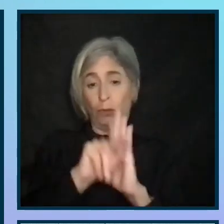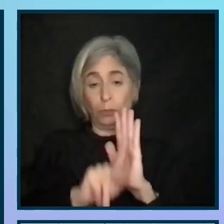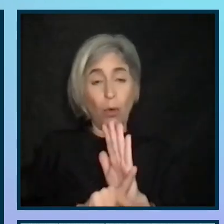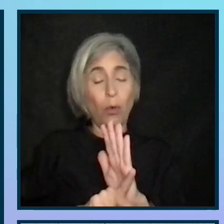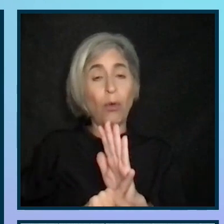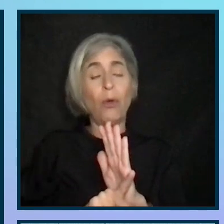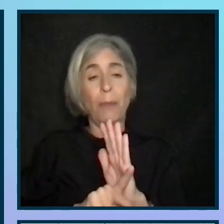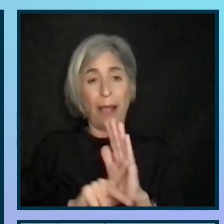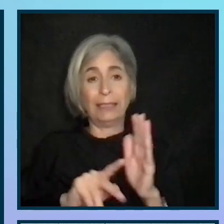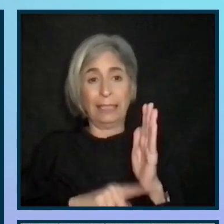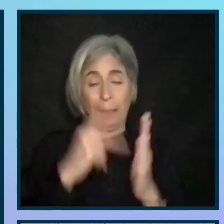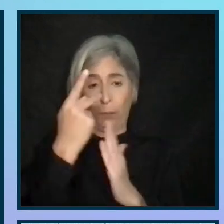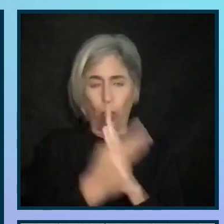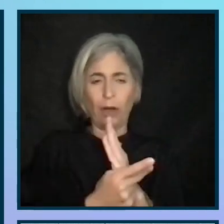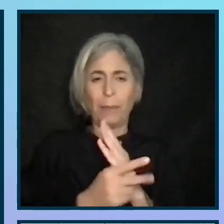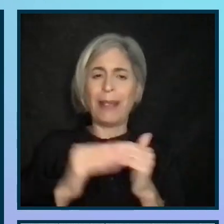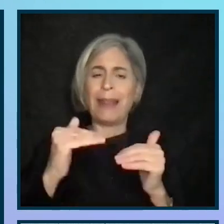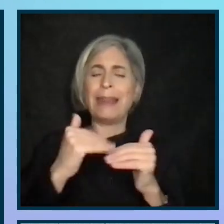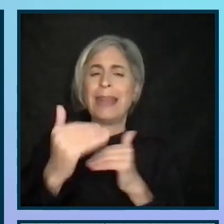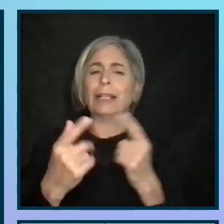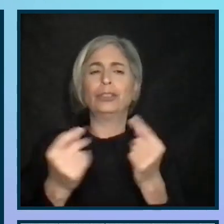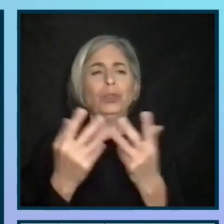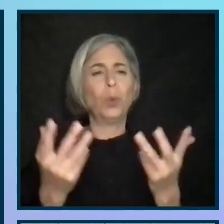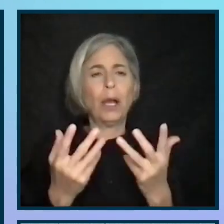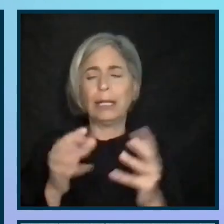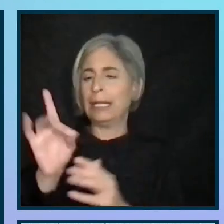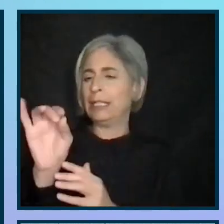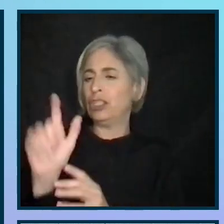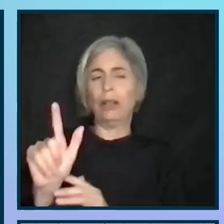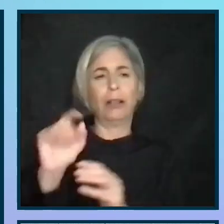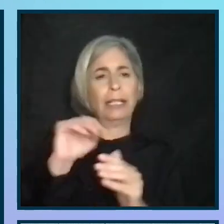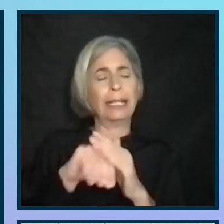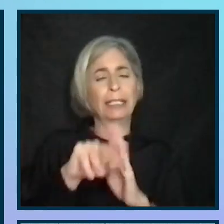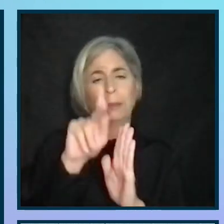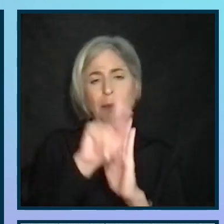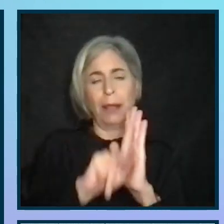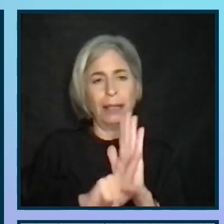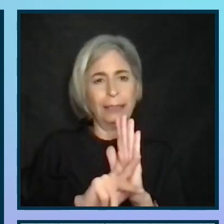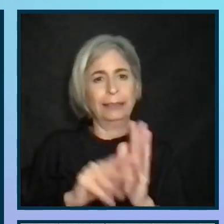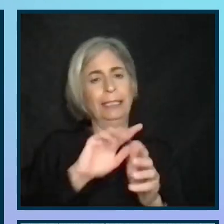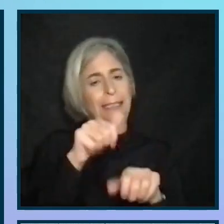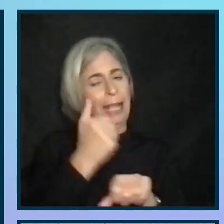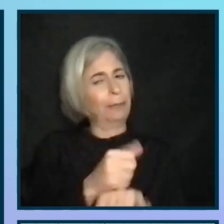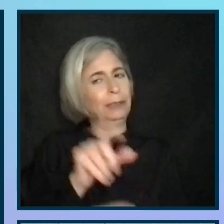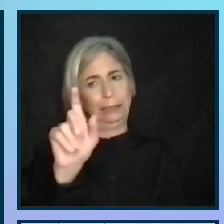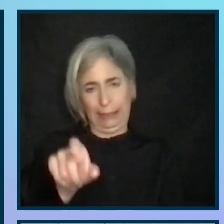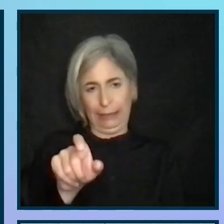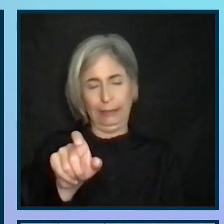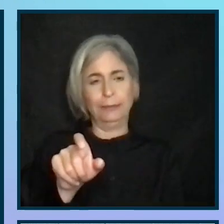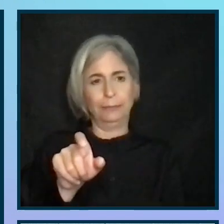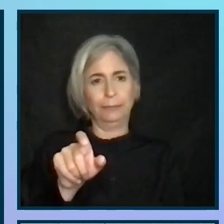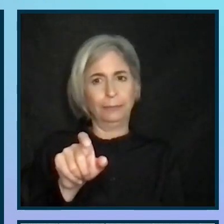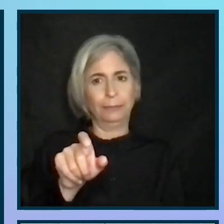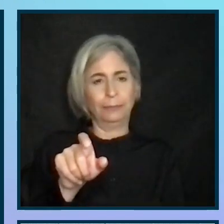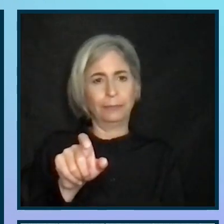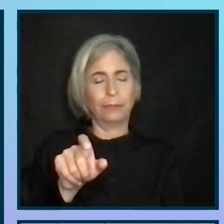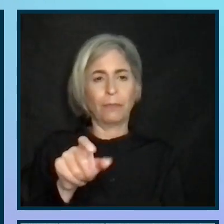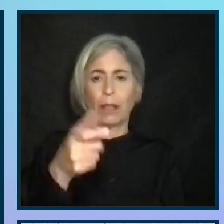the next step is usually to establish that digital accessibility policy, we touched on briefly already. You should pull together key partners,